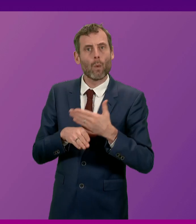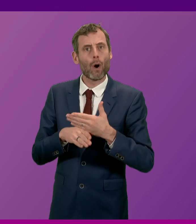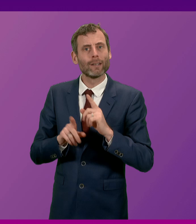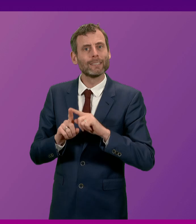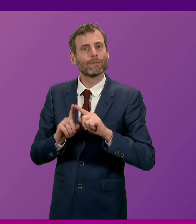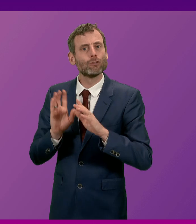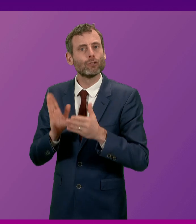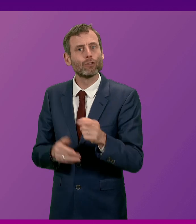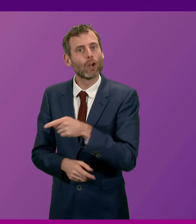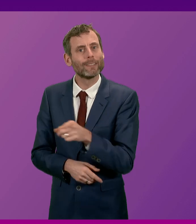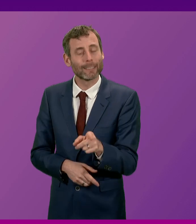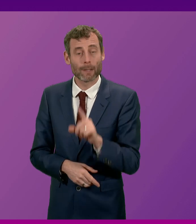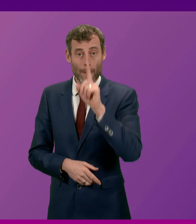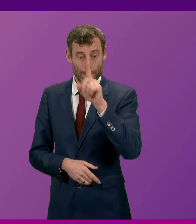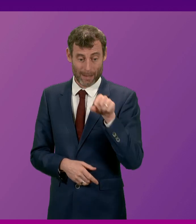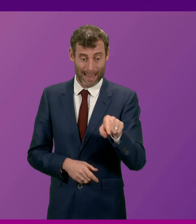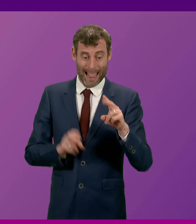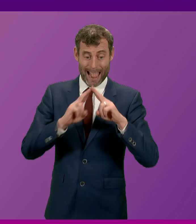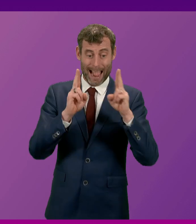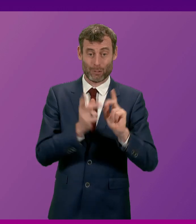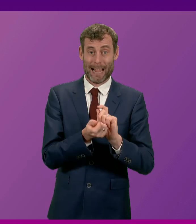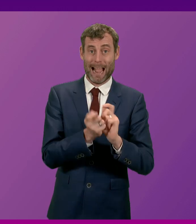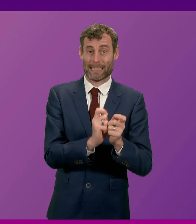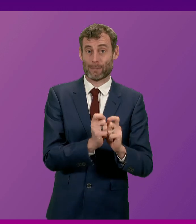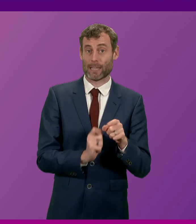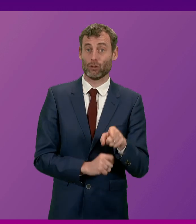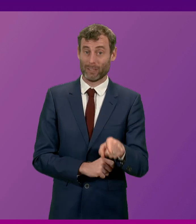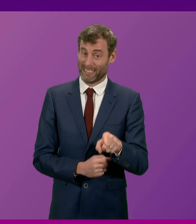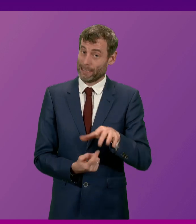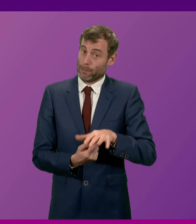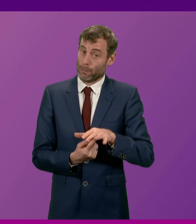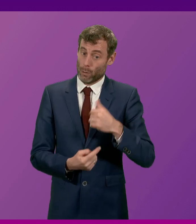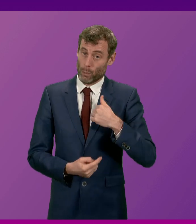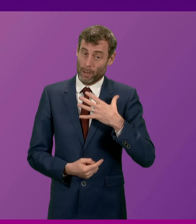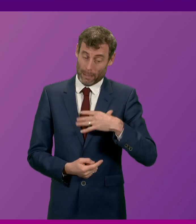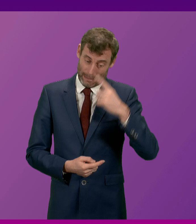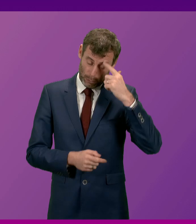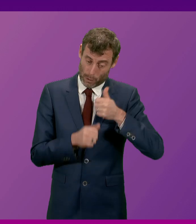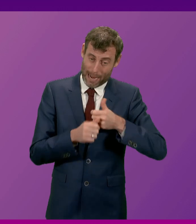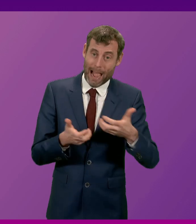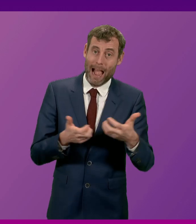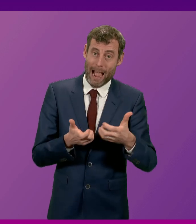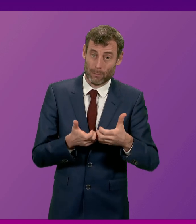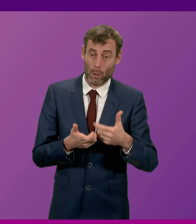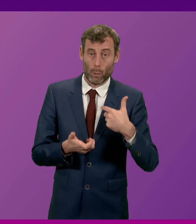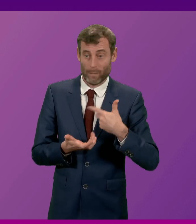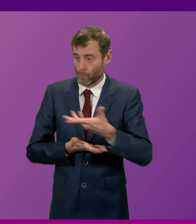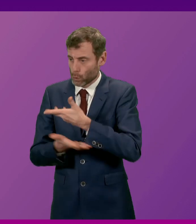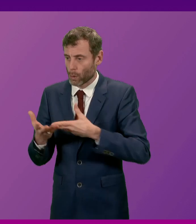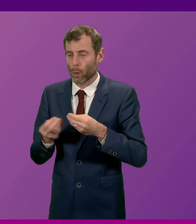housing adaptations is a significant priority and is the subject of discussion between the Cabinet Secretary for Social Justice, the Cabinet Secretary for Finance and